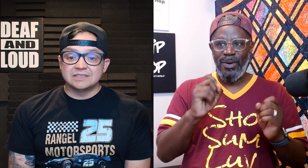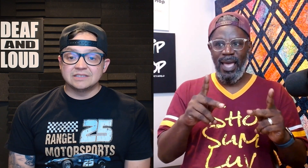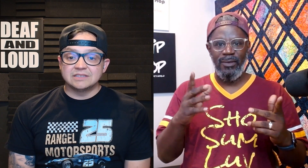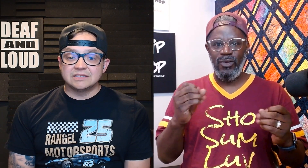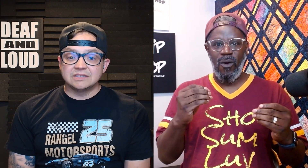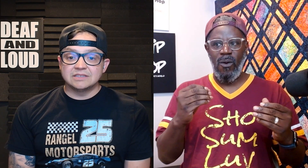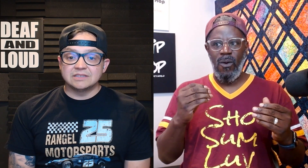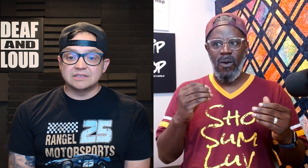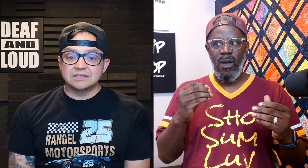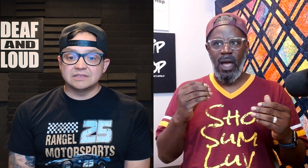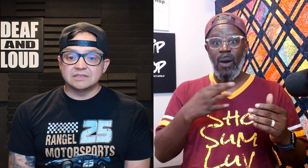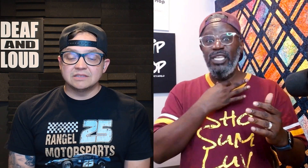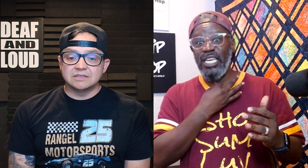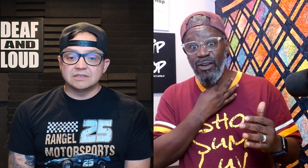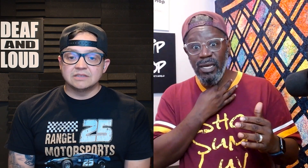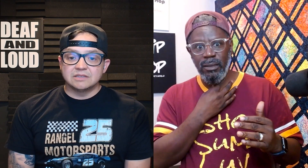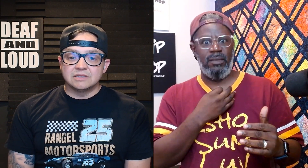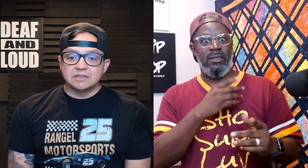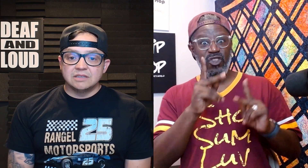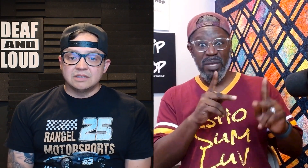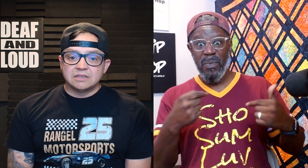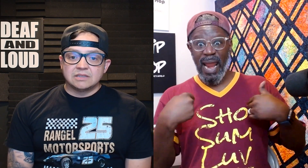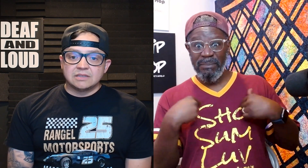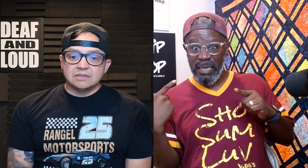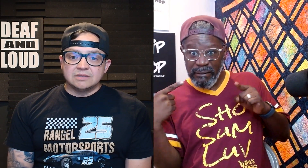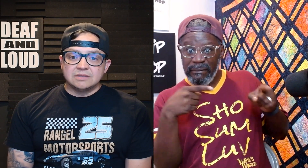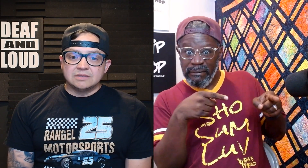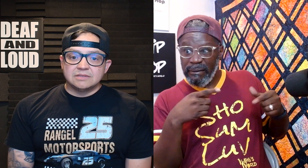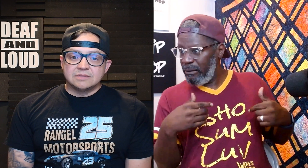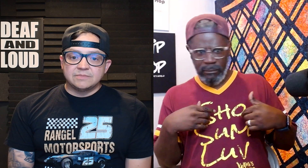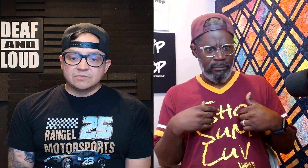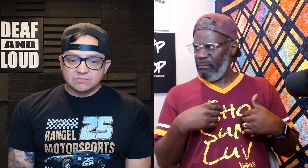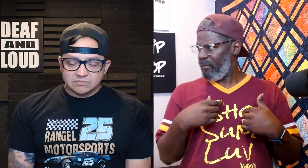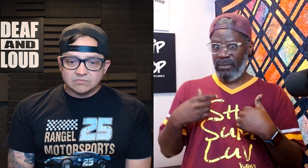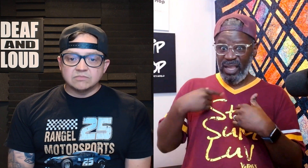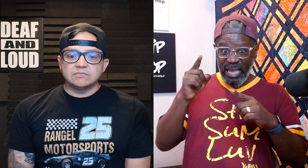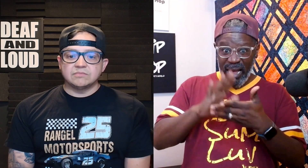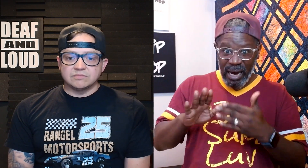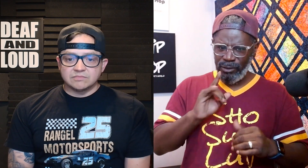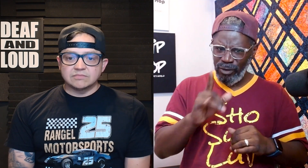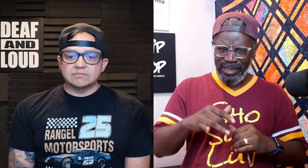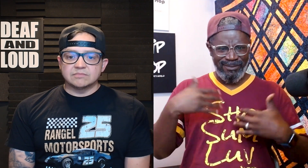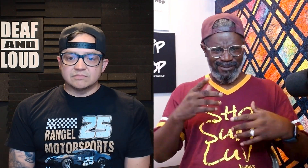Okay, so I was curious. There's people like me in college? Really?